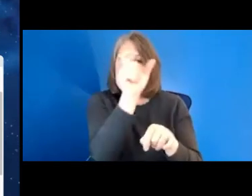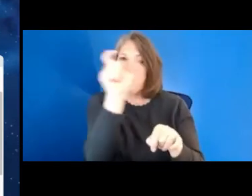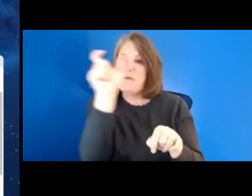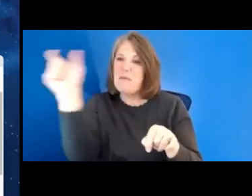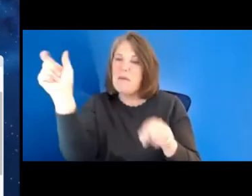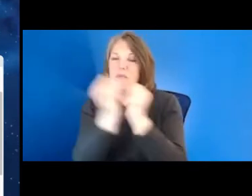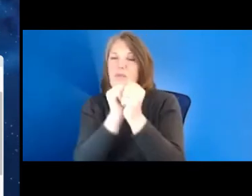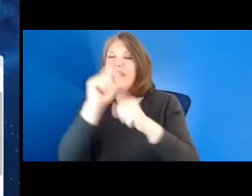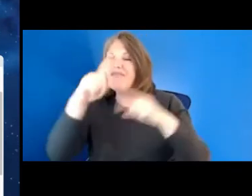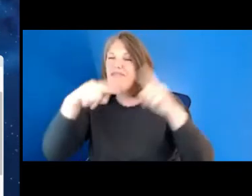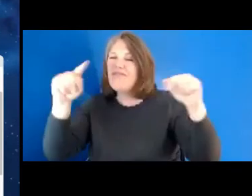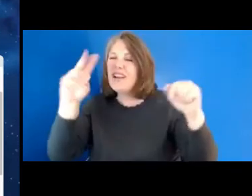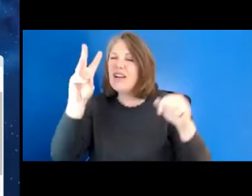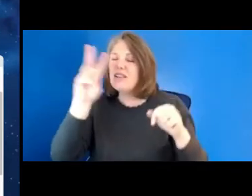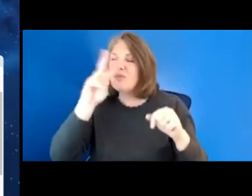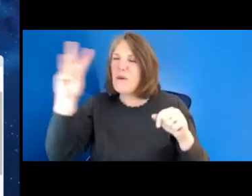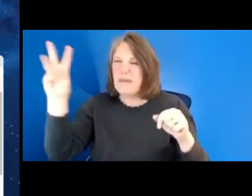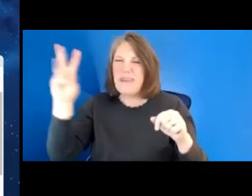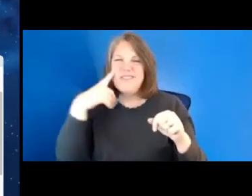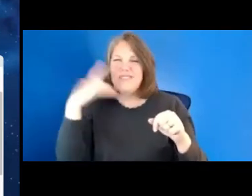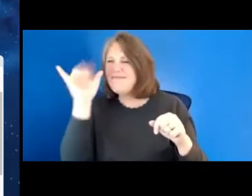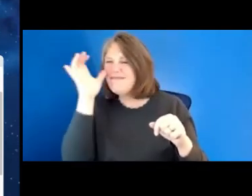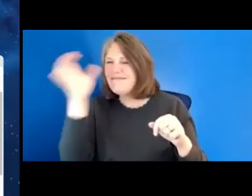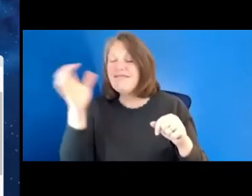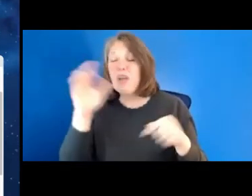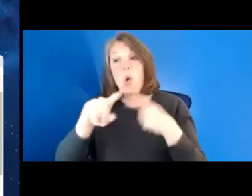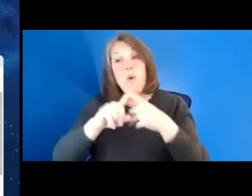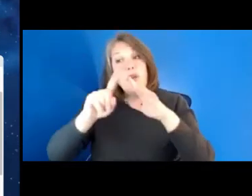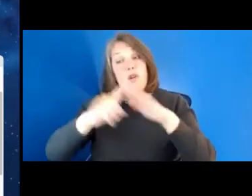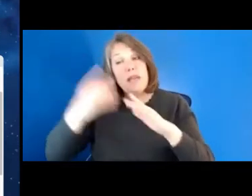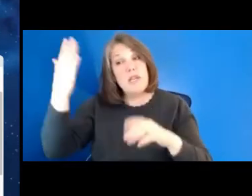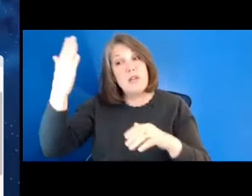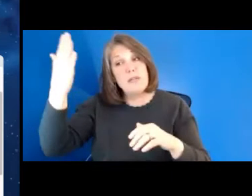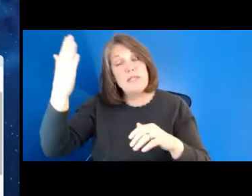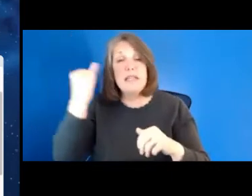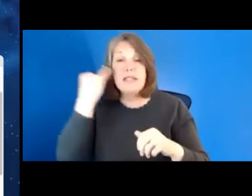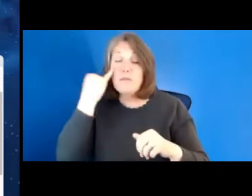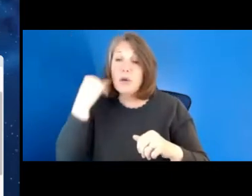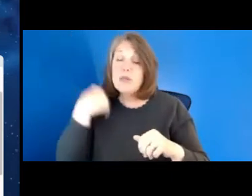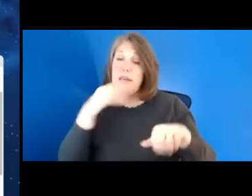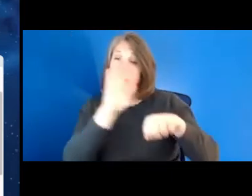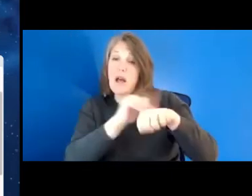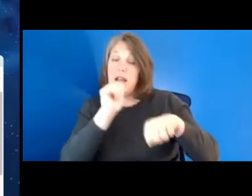begin to present, so let's say 17:22:25 I'm calling upon Robert Smith to